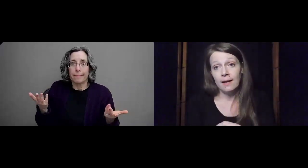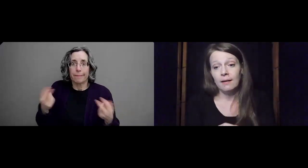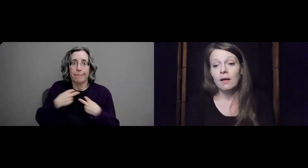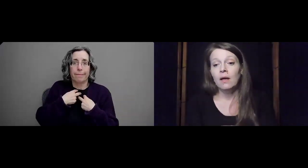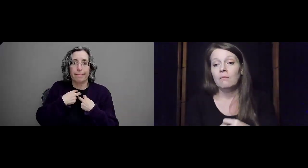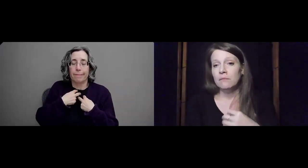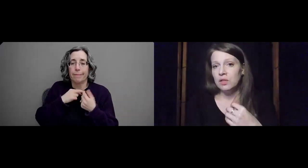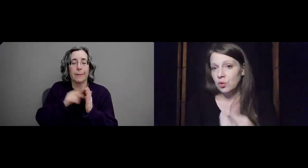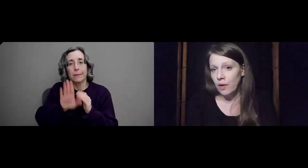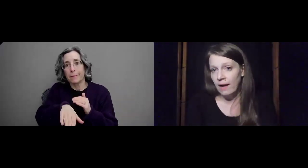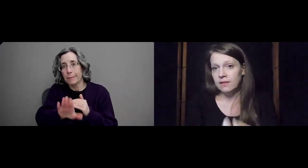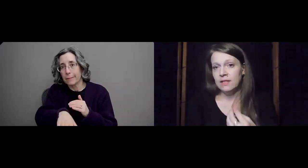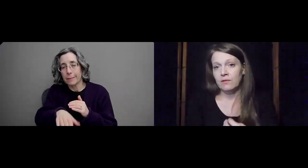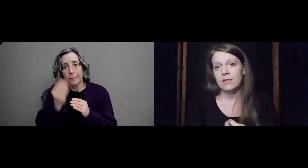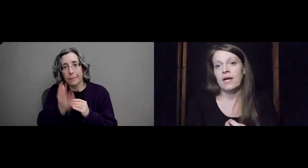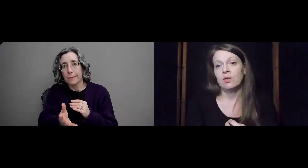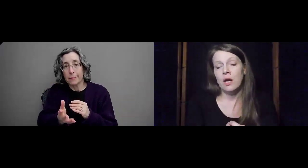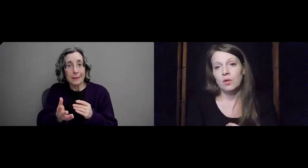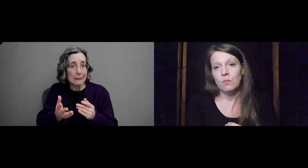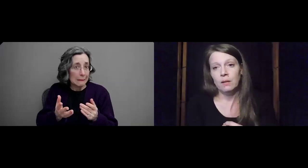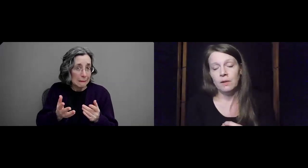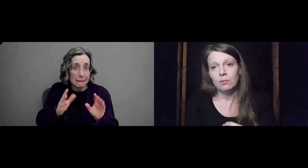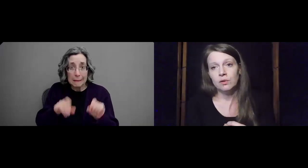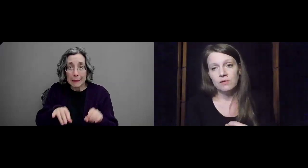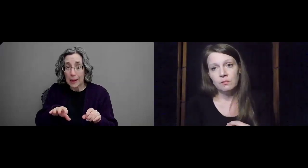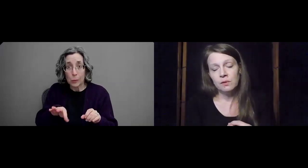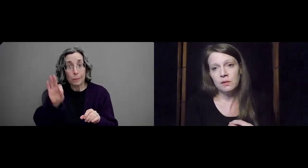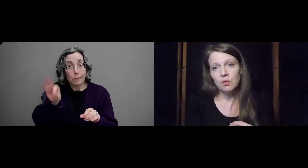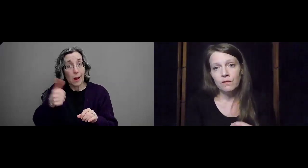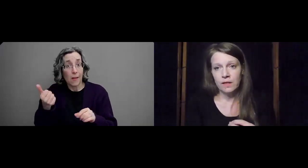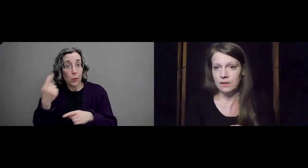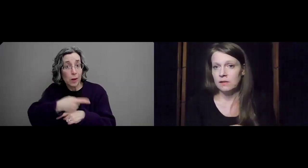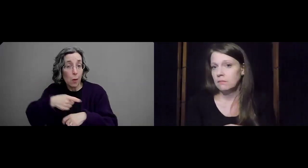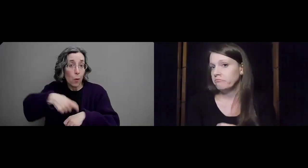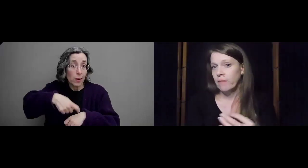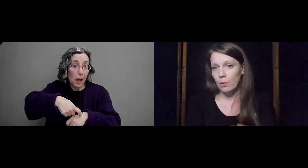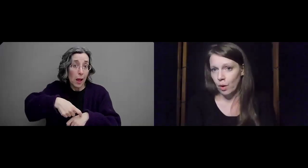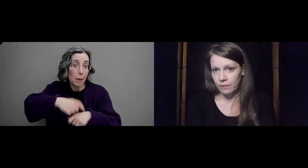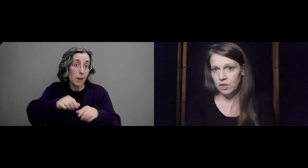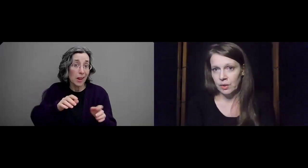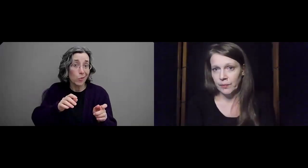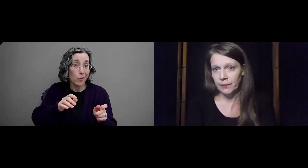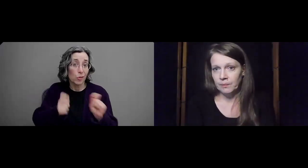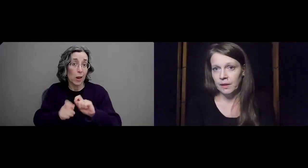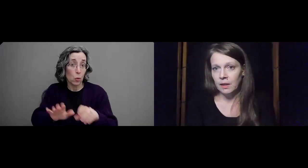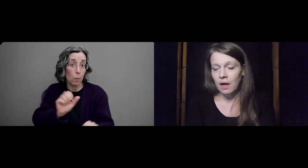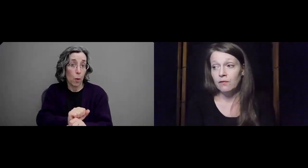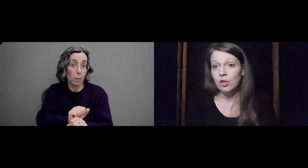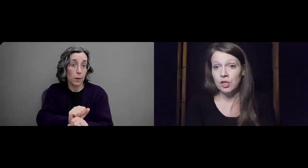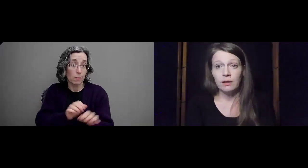that location. And so we might come back to you and say, do you have a different day or time